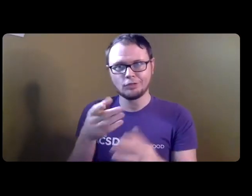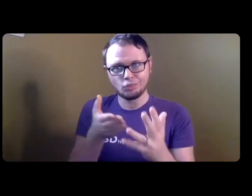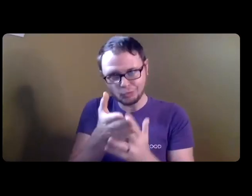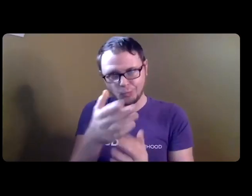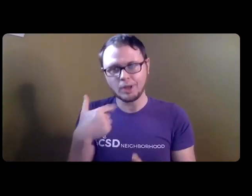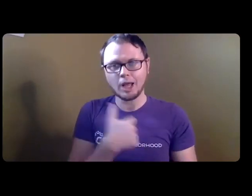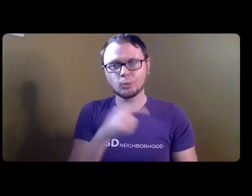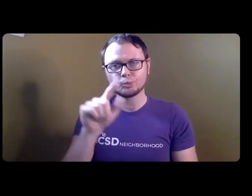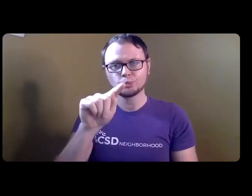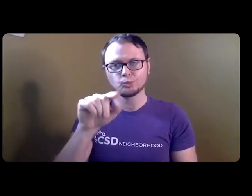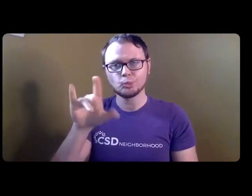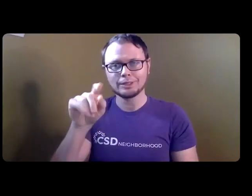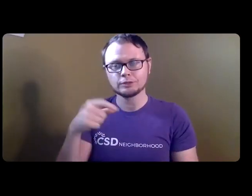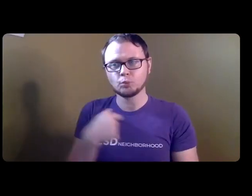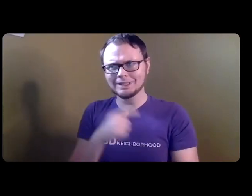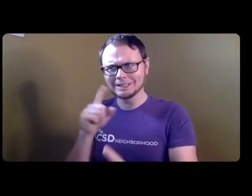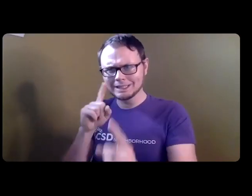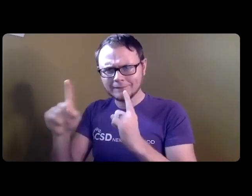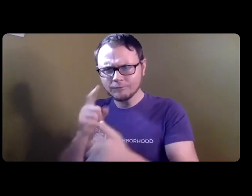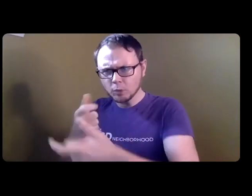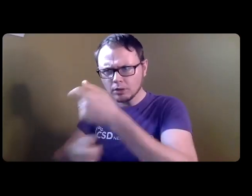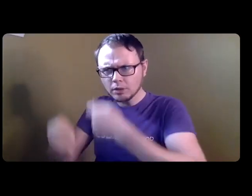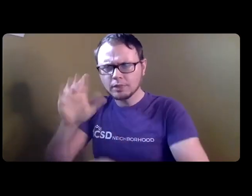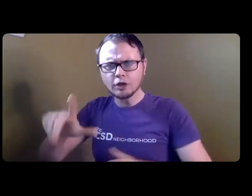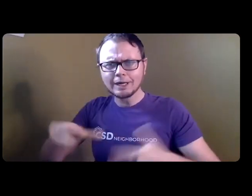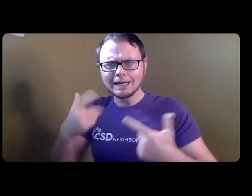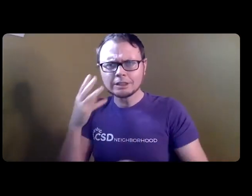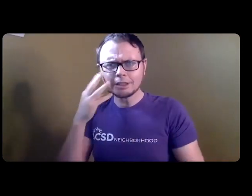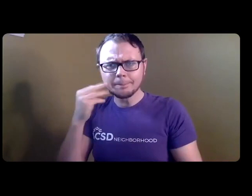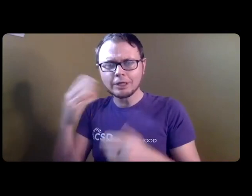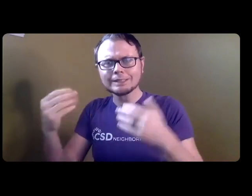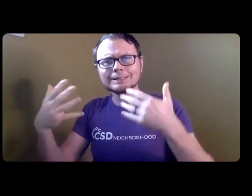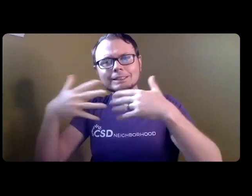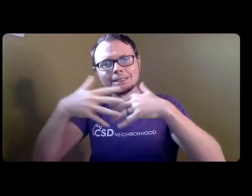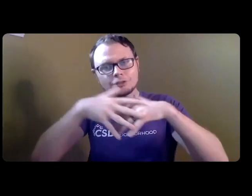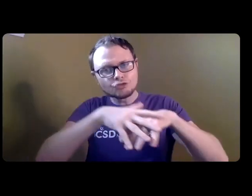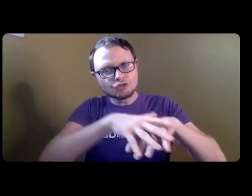We also spotlight role models through our tool kits.